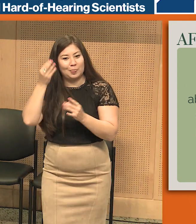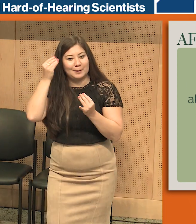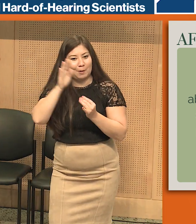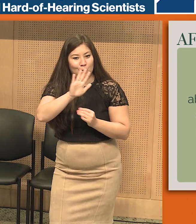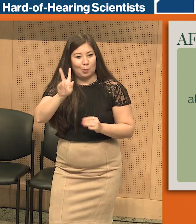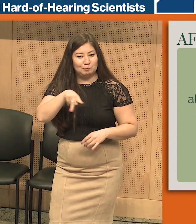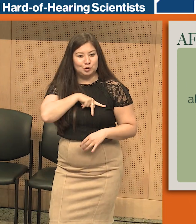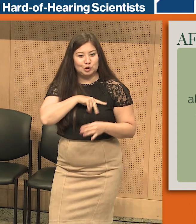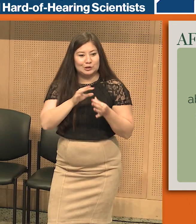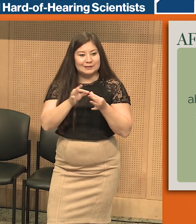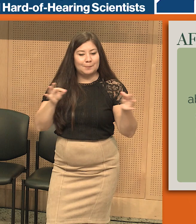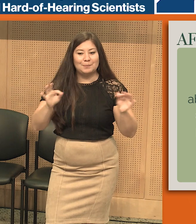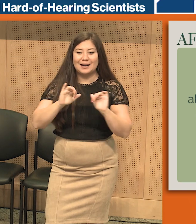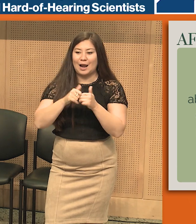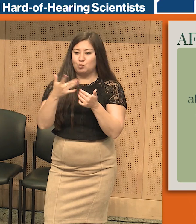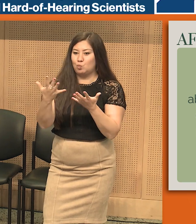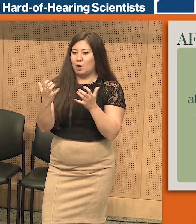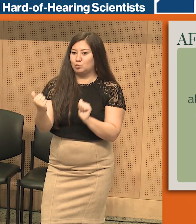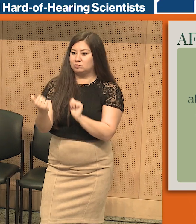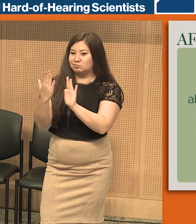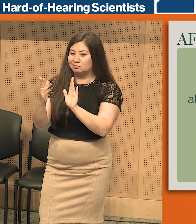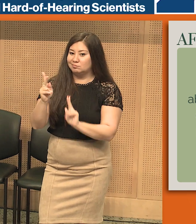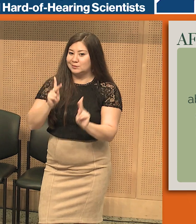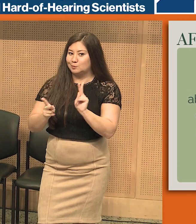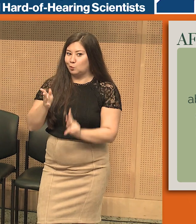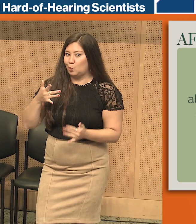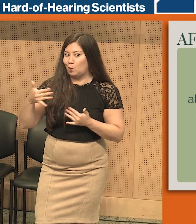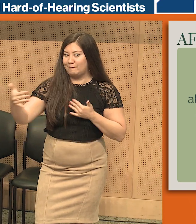but how I can provide benefit to other people.